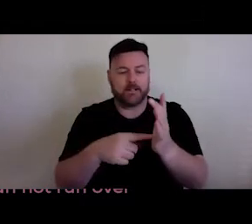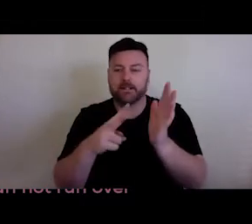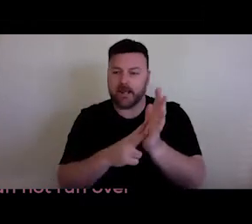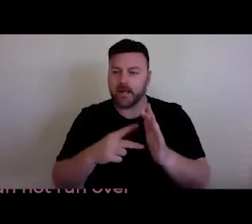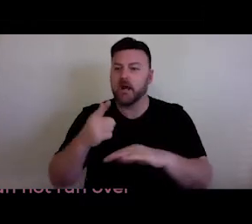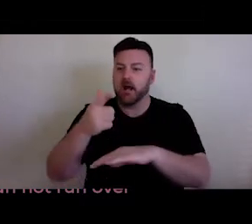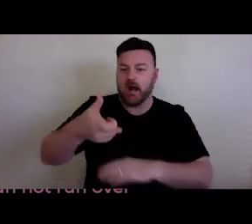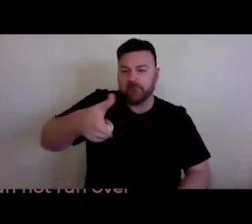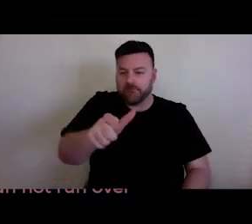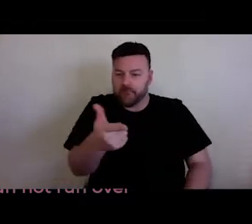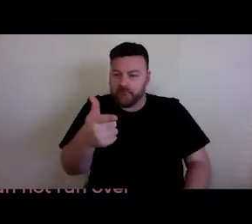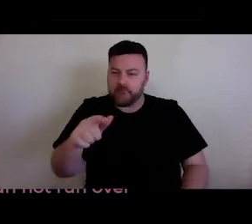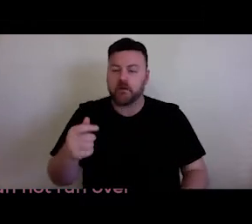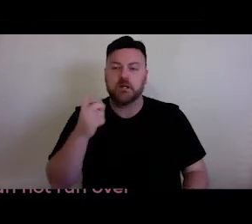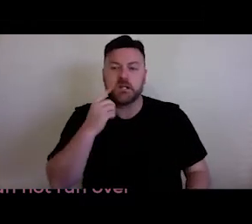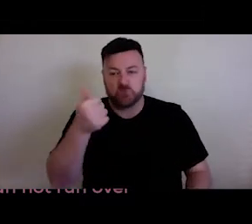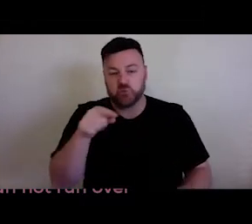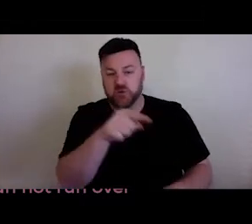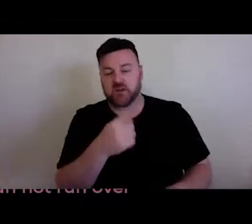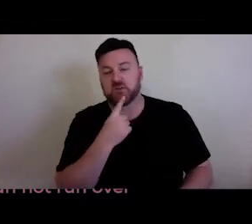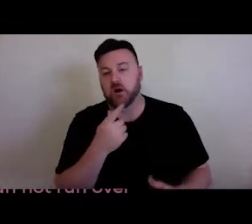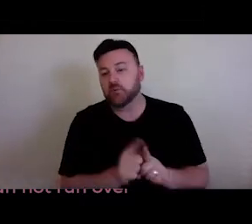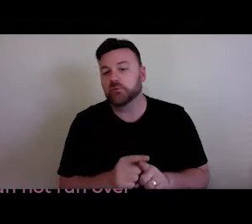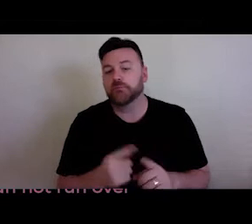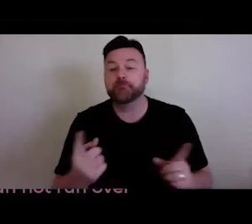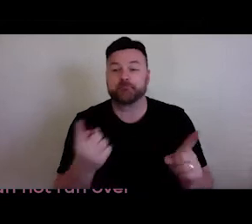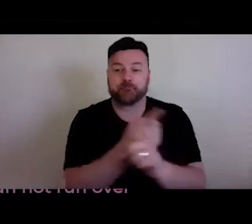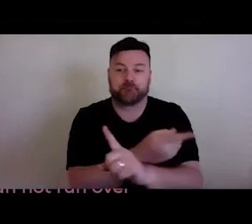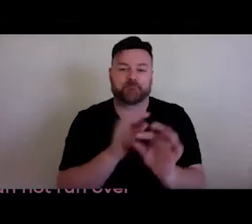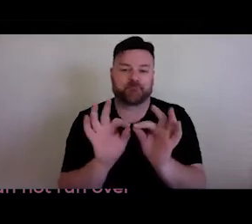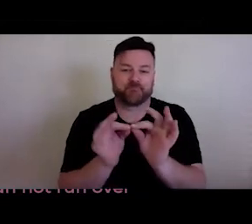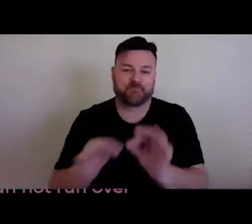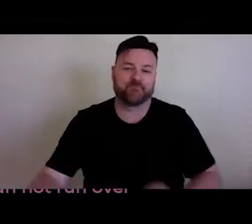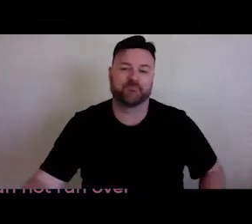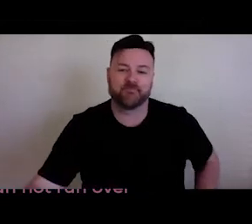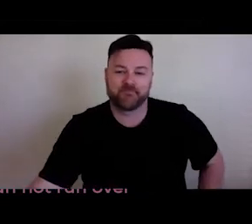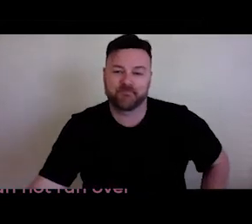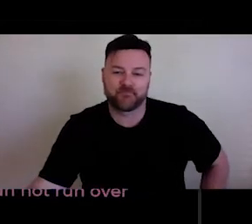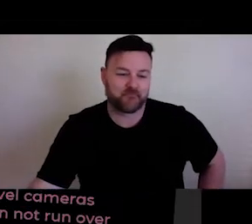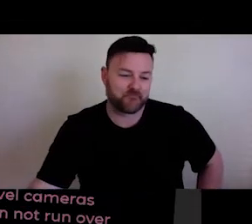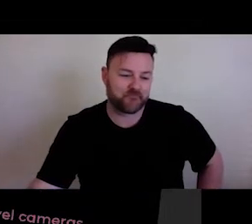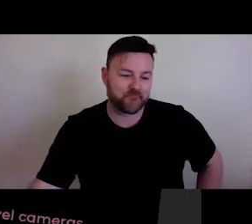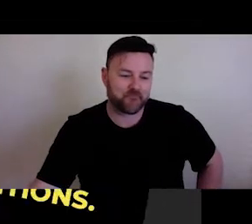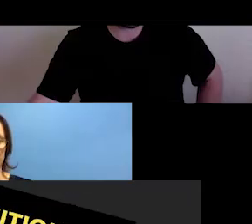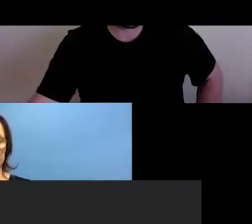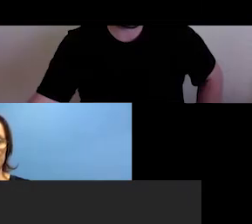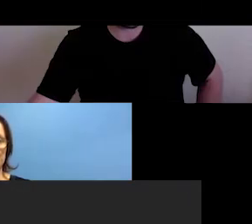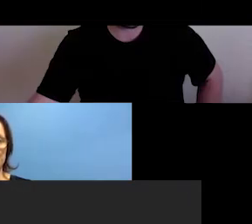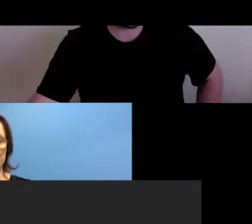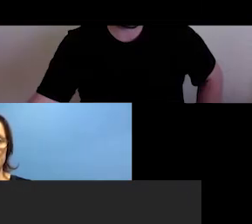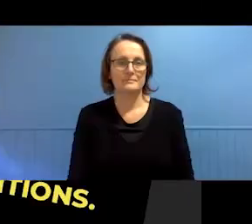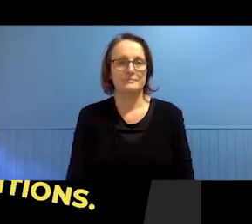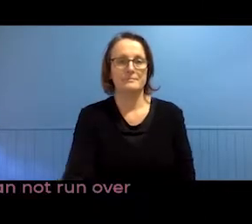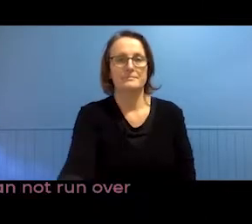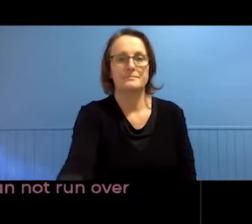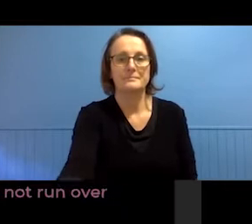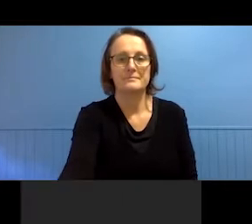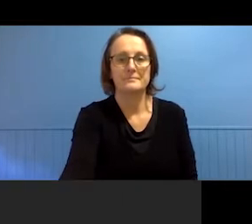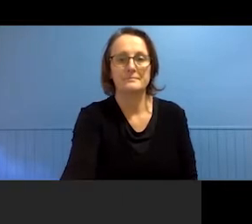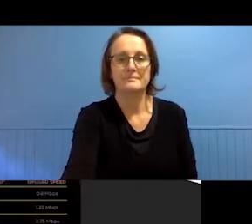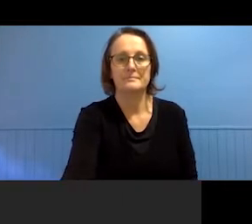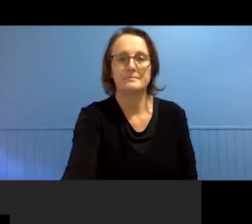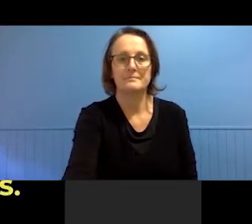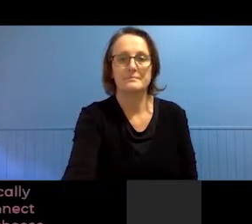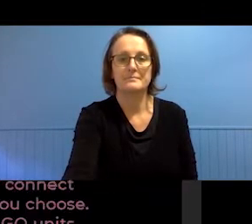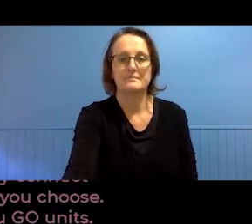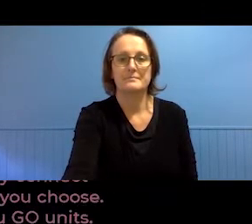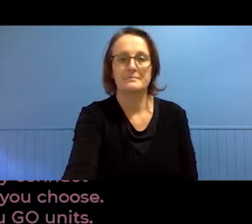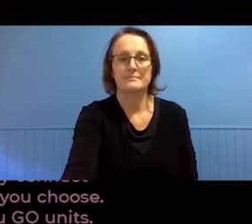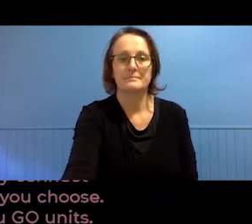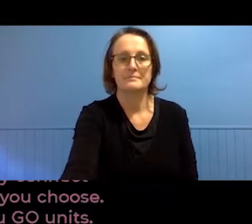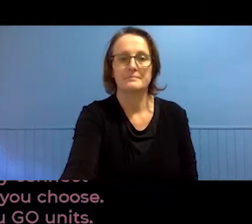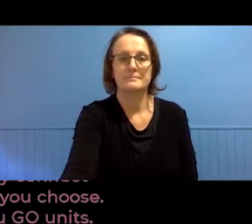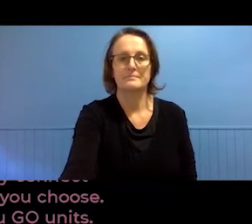well which is really cool. The other way. There we go. So encoder - what